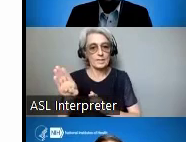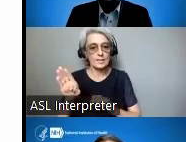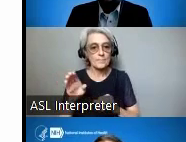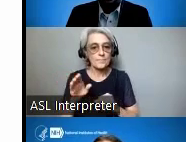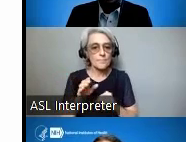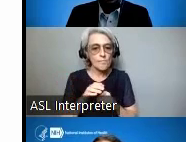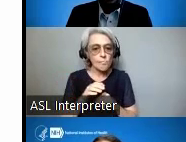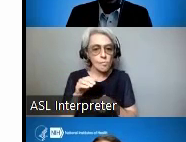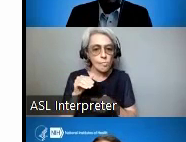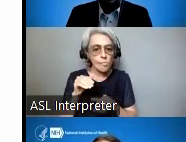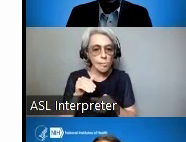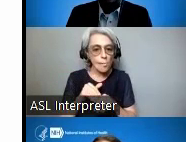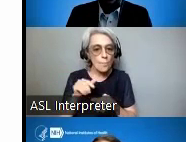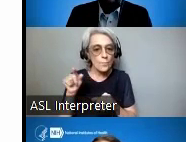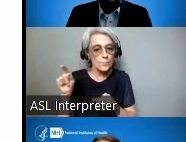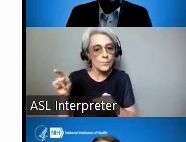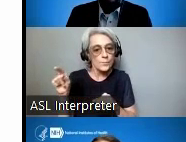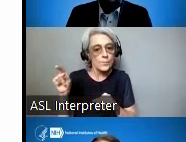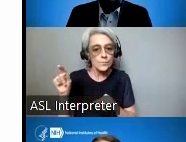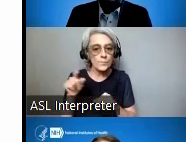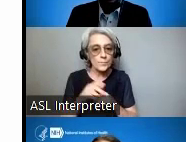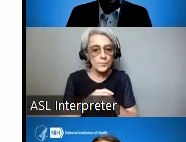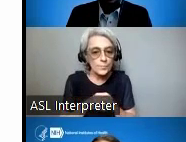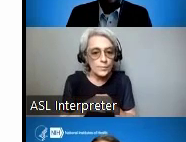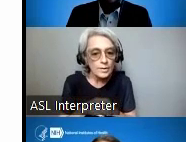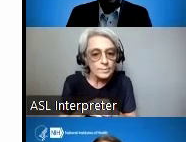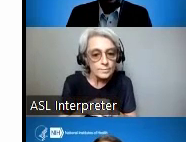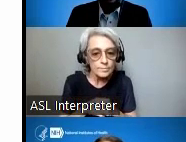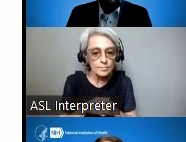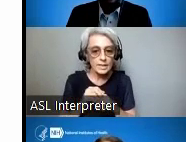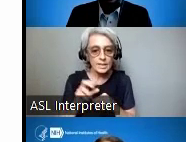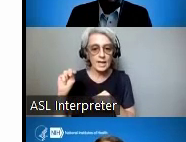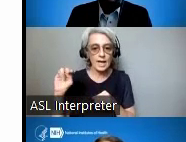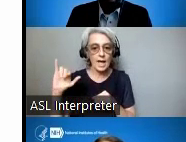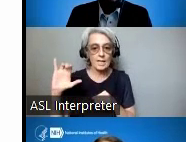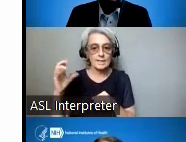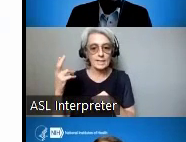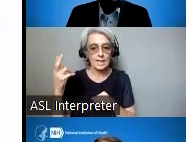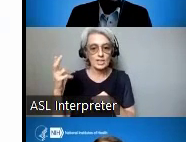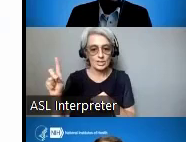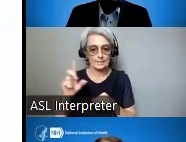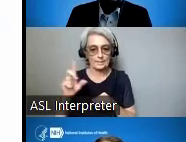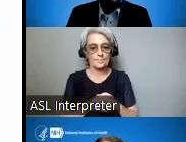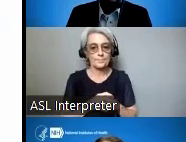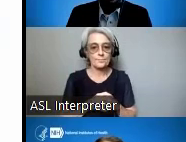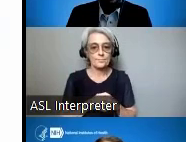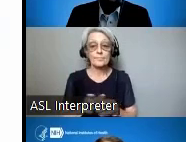So I will kick off this round of questions, and I will call on the panelists